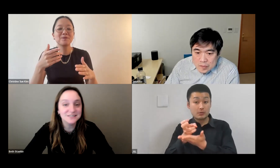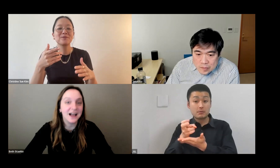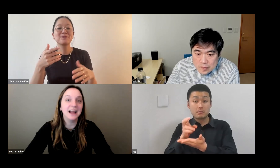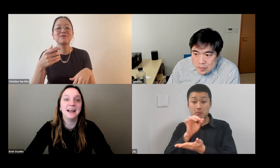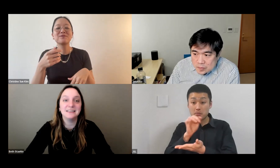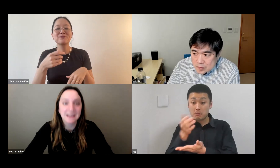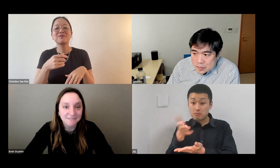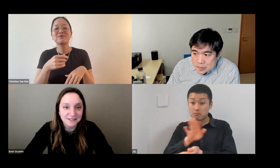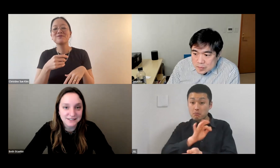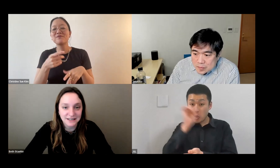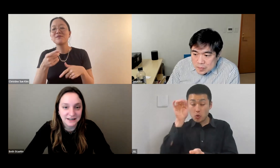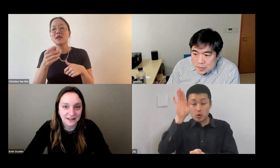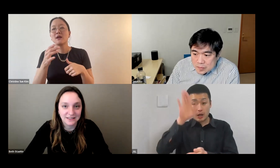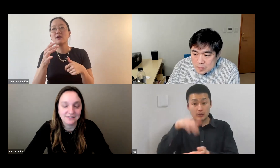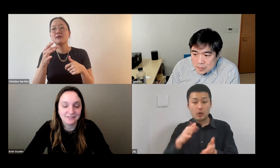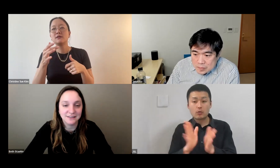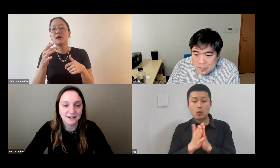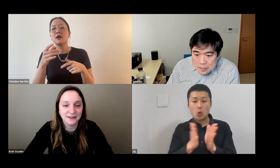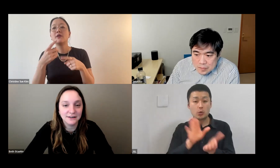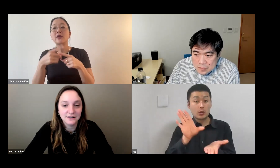I had never seen anything like that.